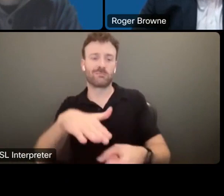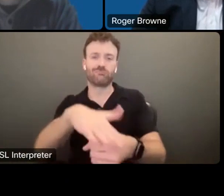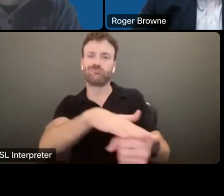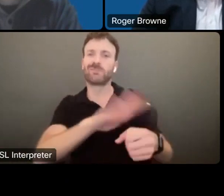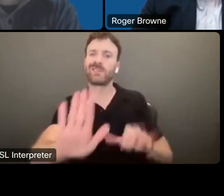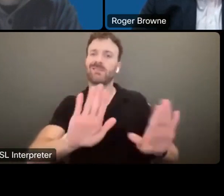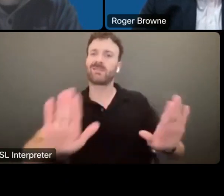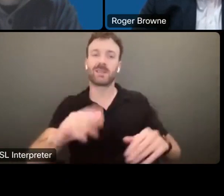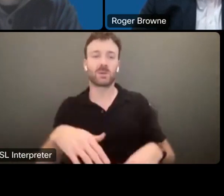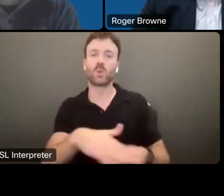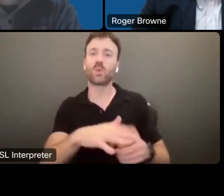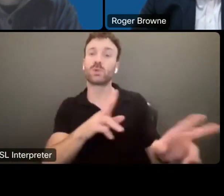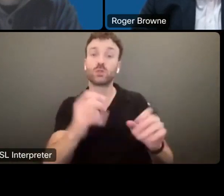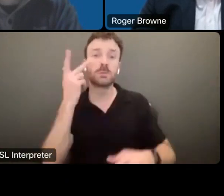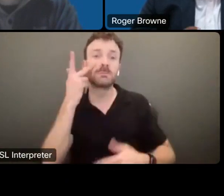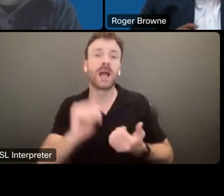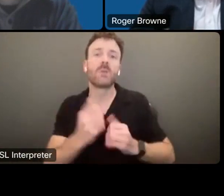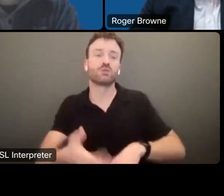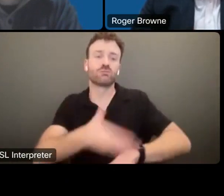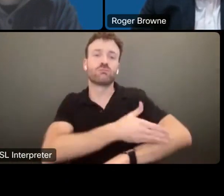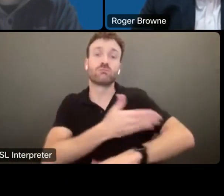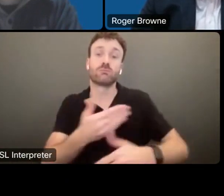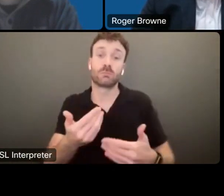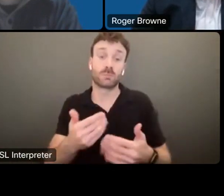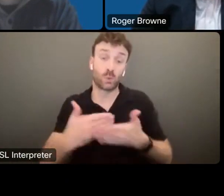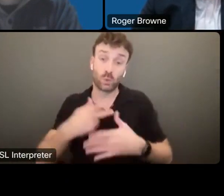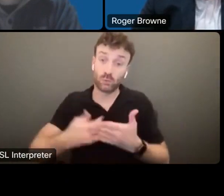see how much we can improve not just in terms of the new projects that are coming down the